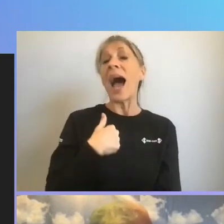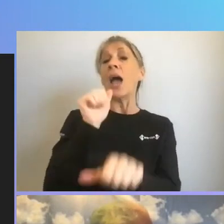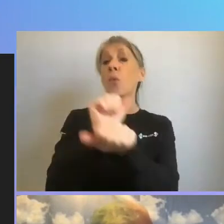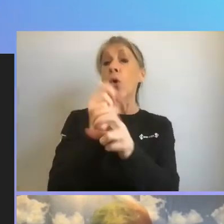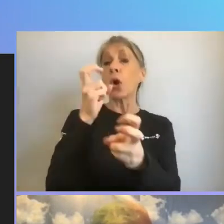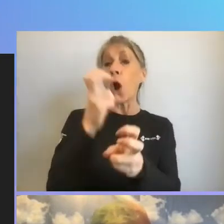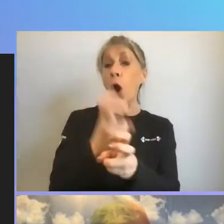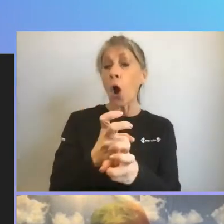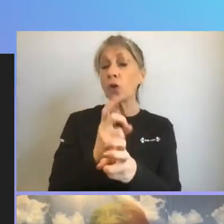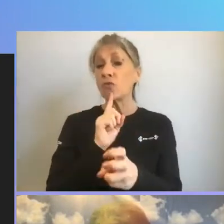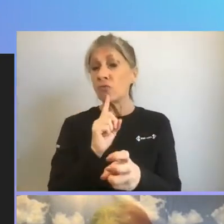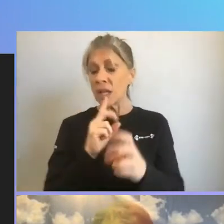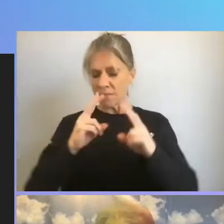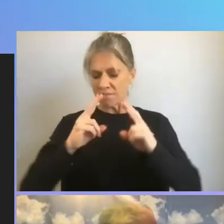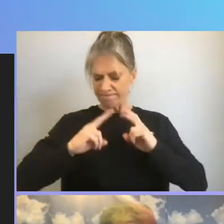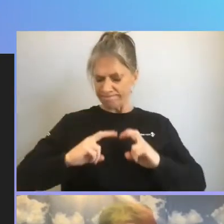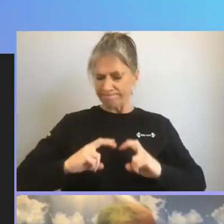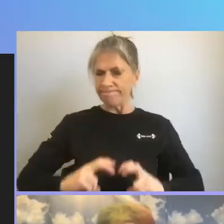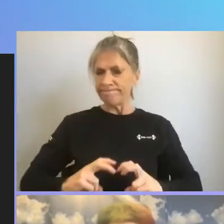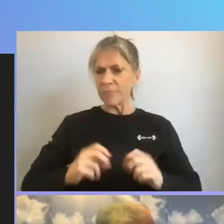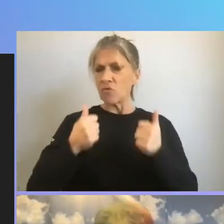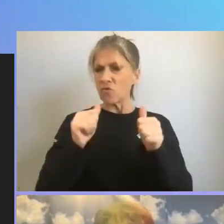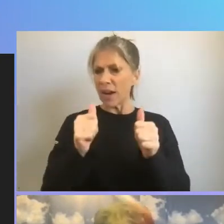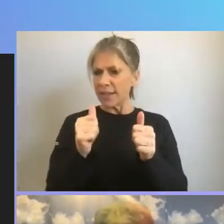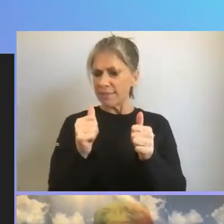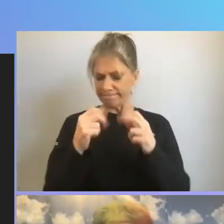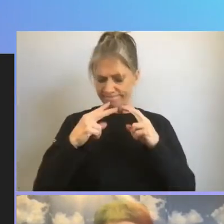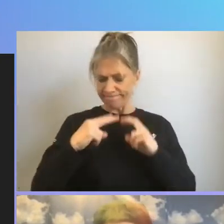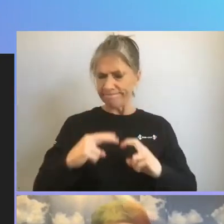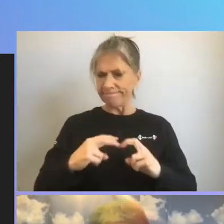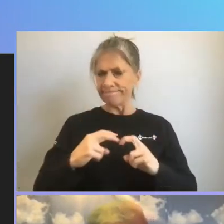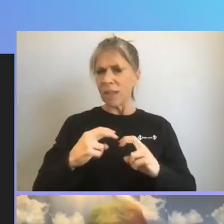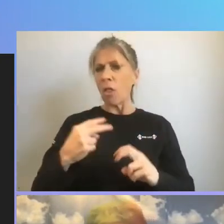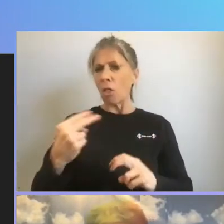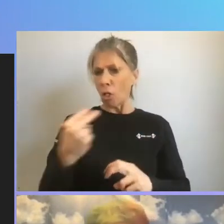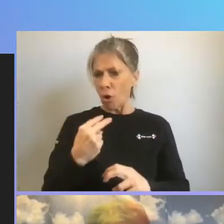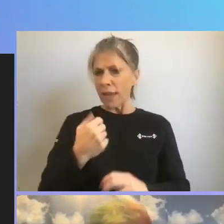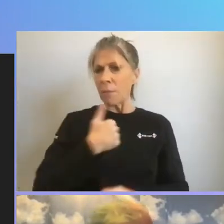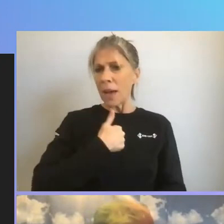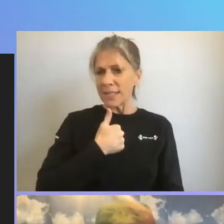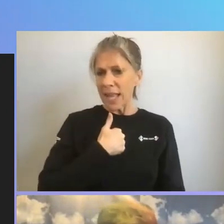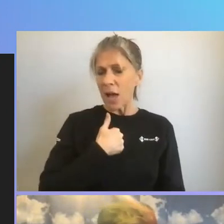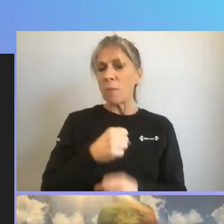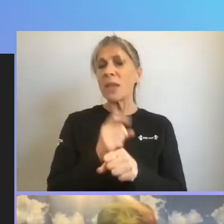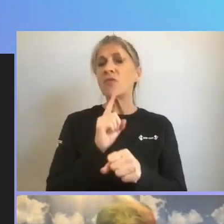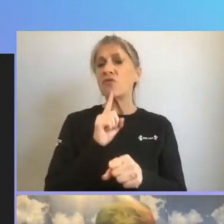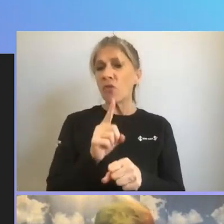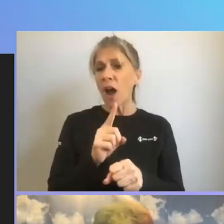on trying to mitigate that. And trying to check myself and make sure that I'm mitigating those